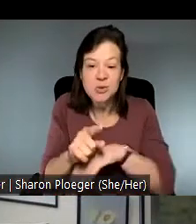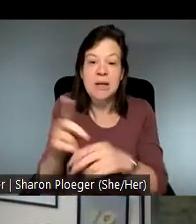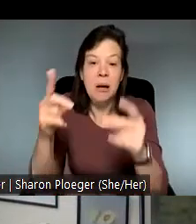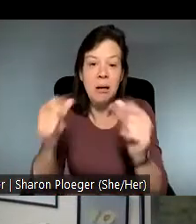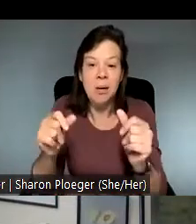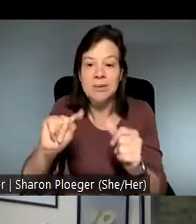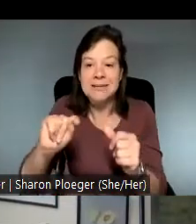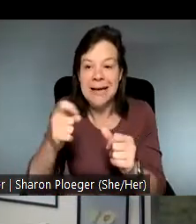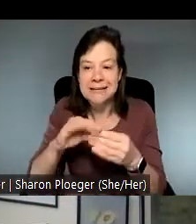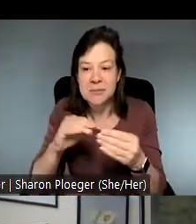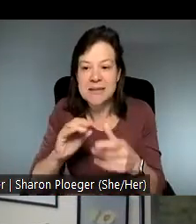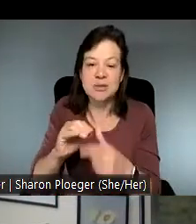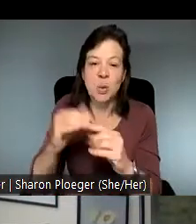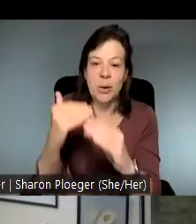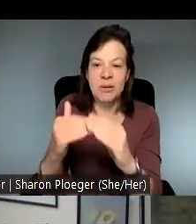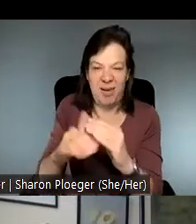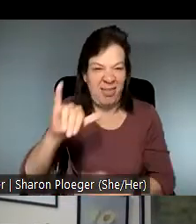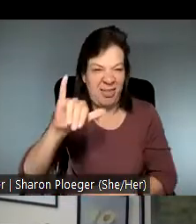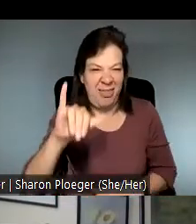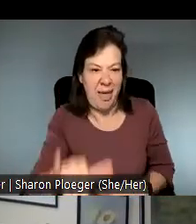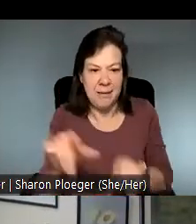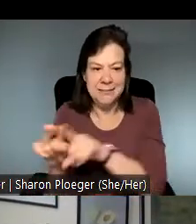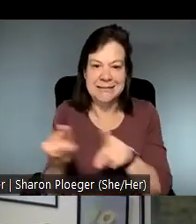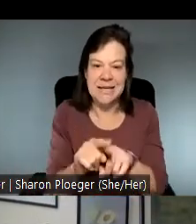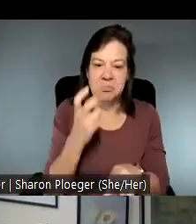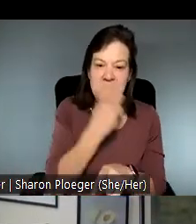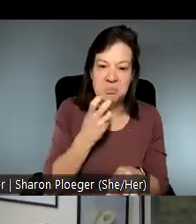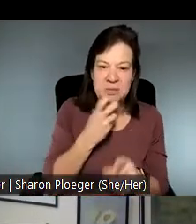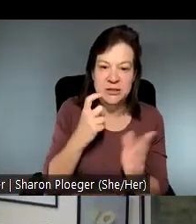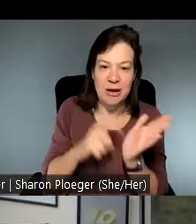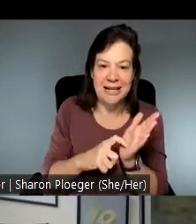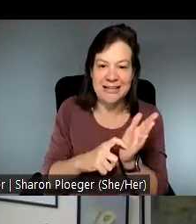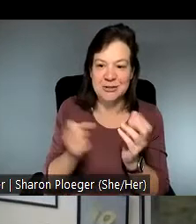from your phone or tablet. And I think we can probably all agree